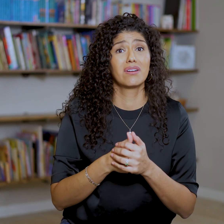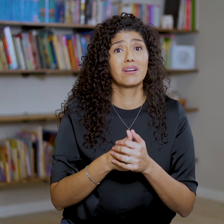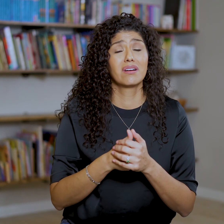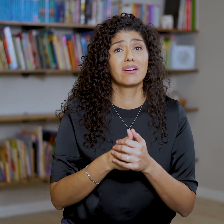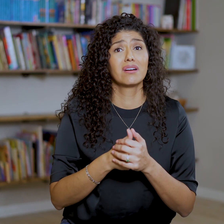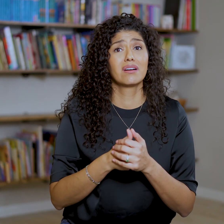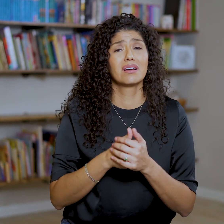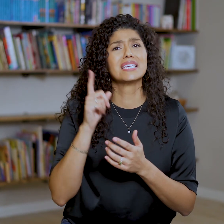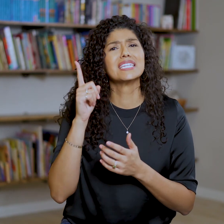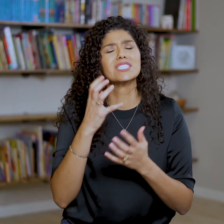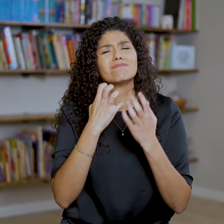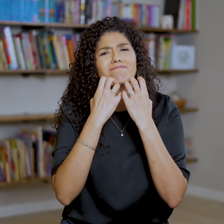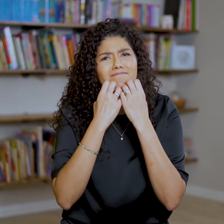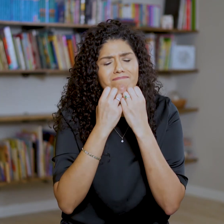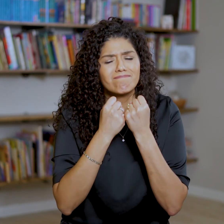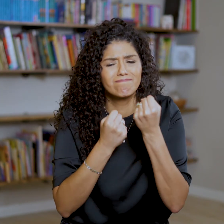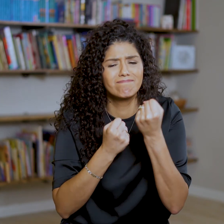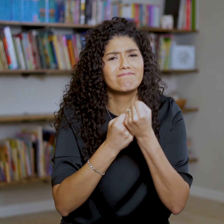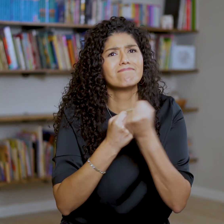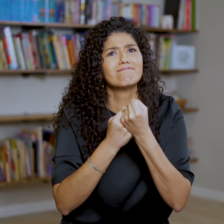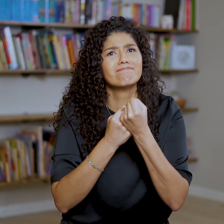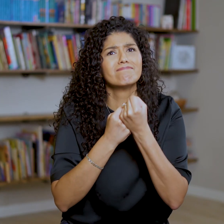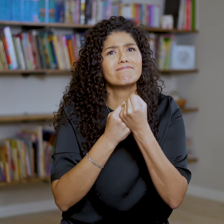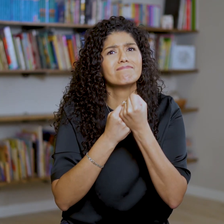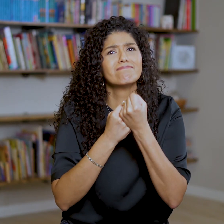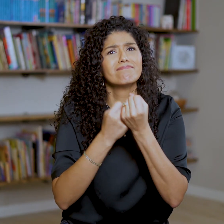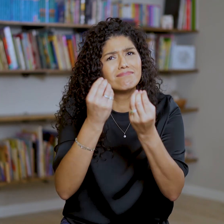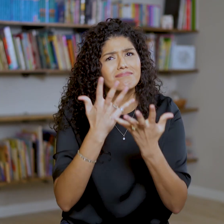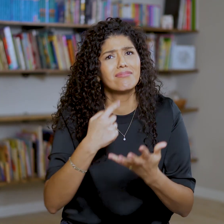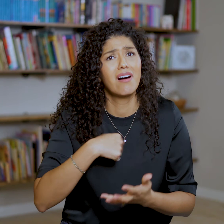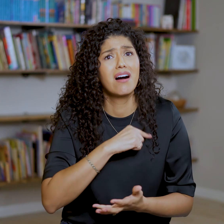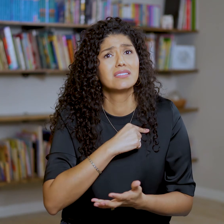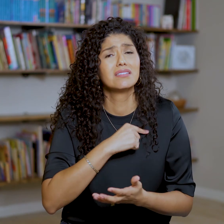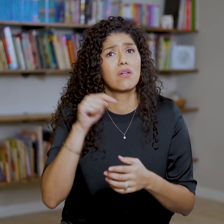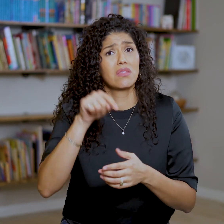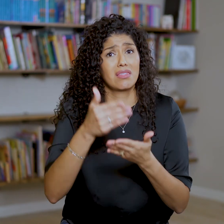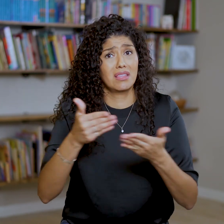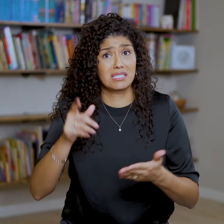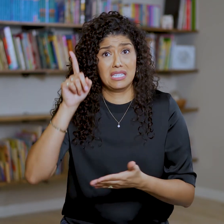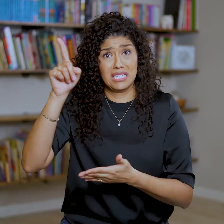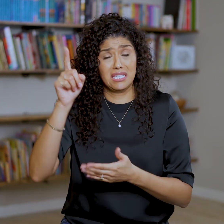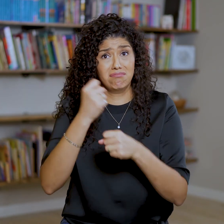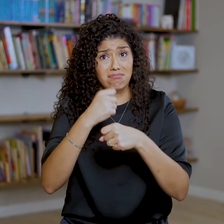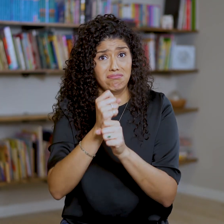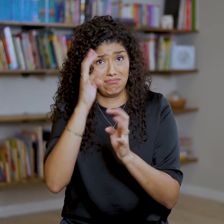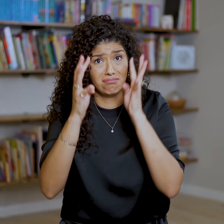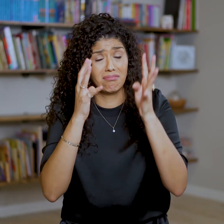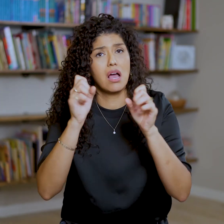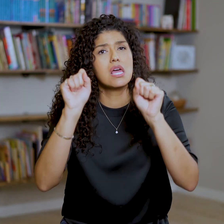He graciously tells us how these things He invented